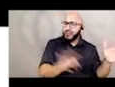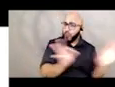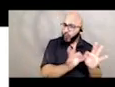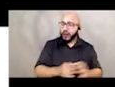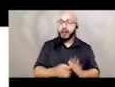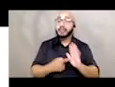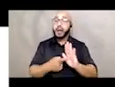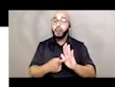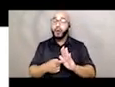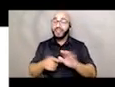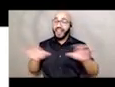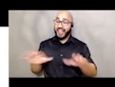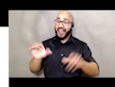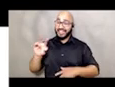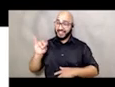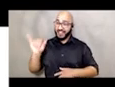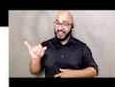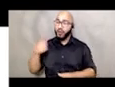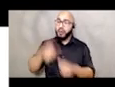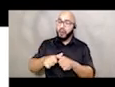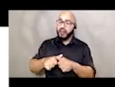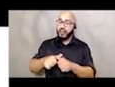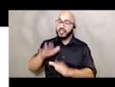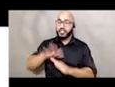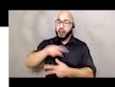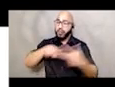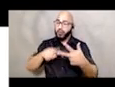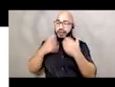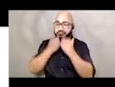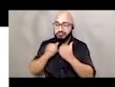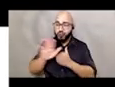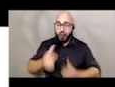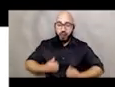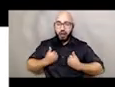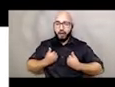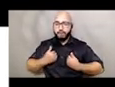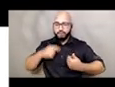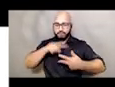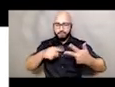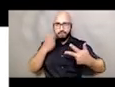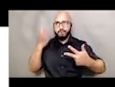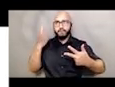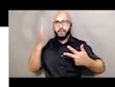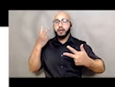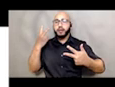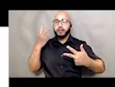three things that you value in your life. You can you can draw attention to.